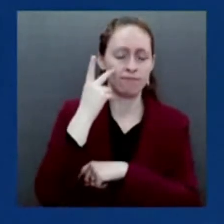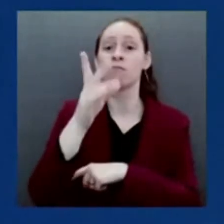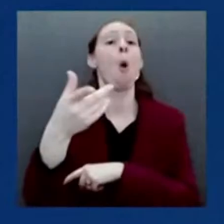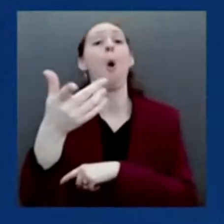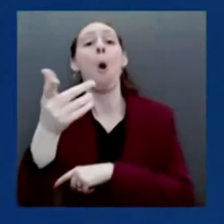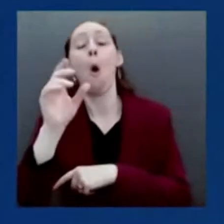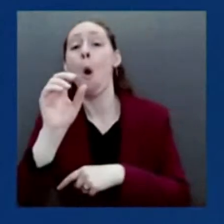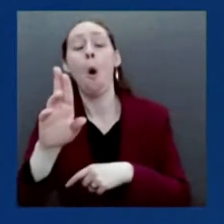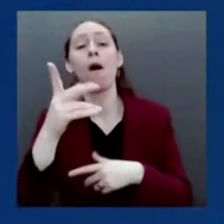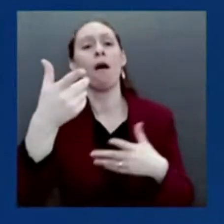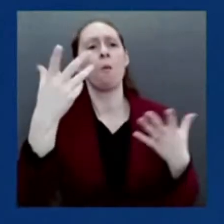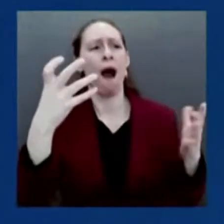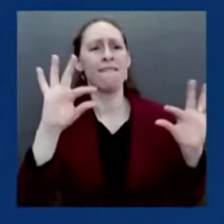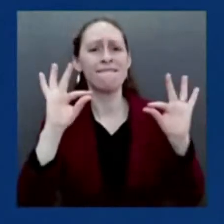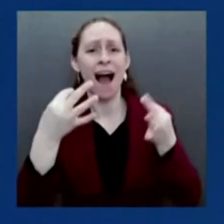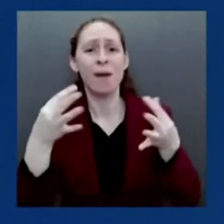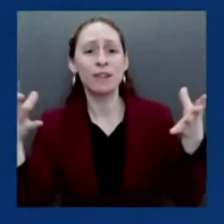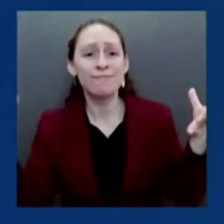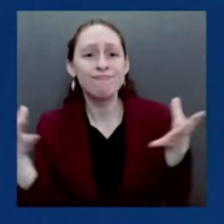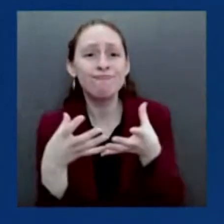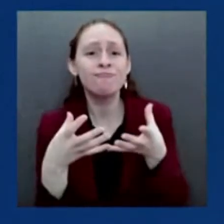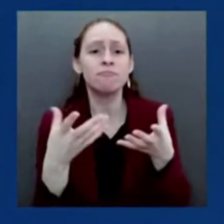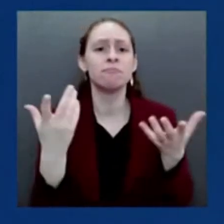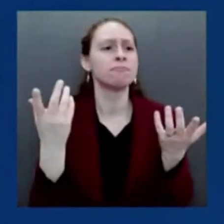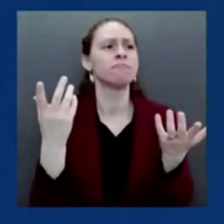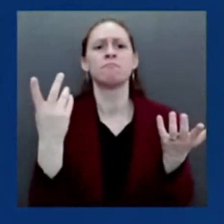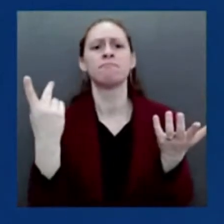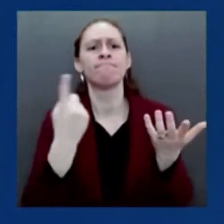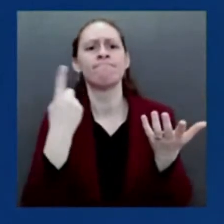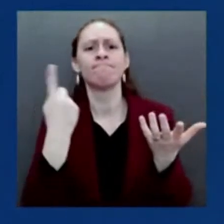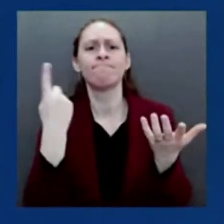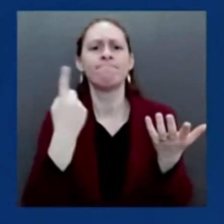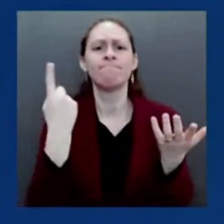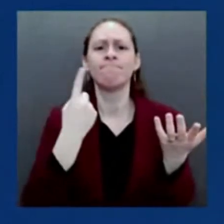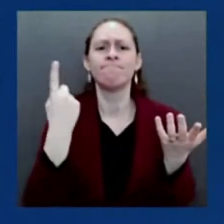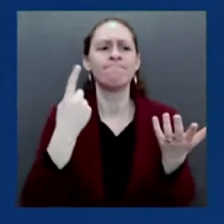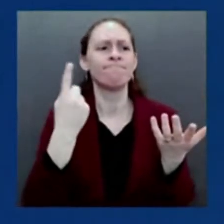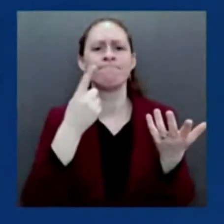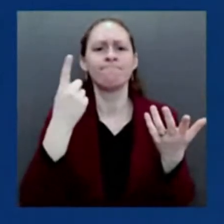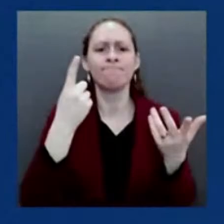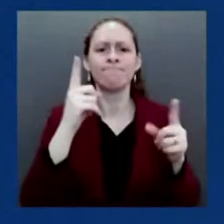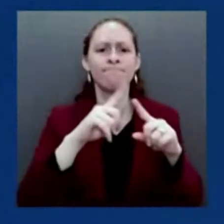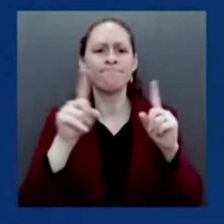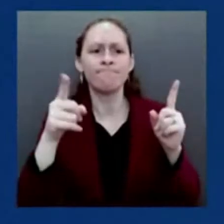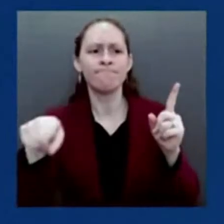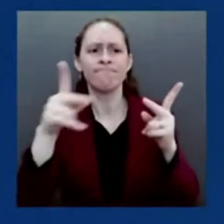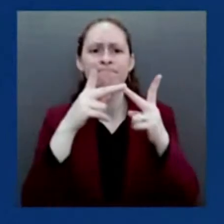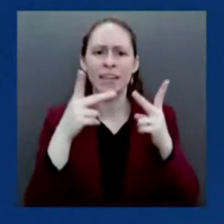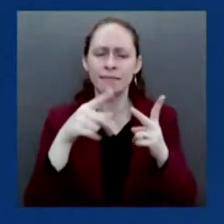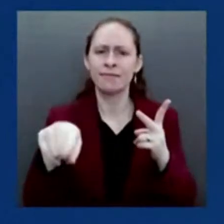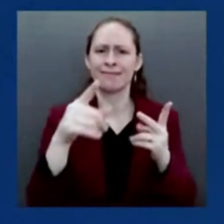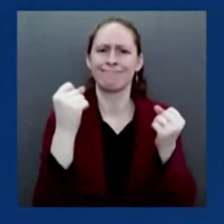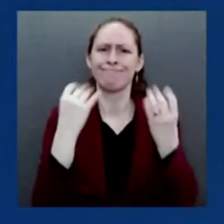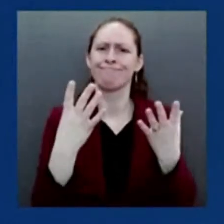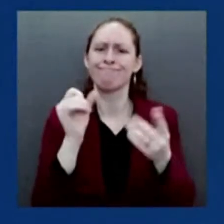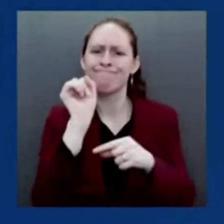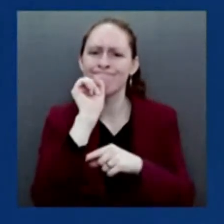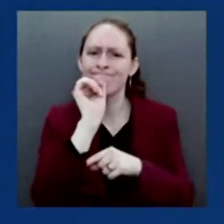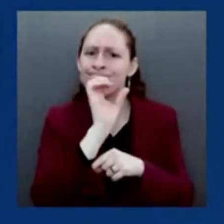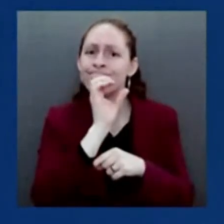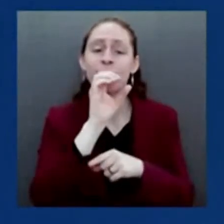YOU ARE GOING TO A GATHERING